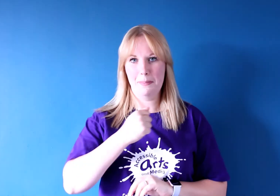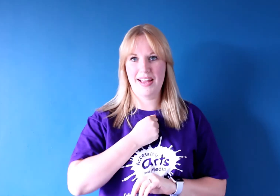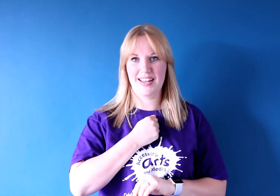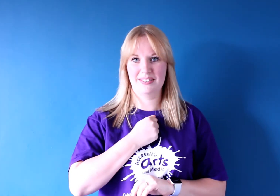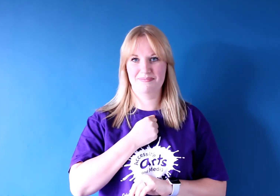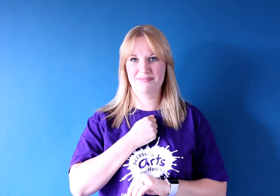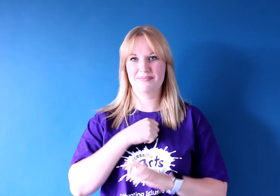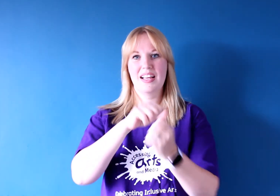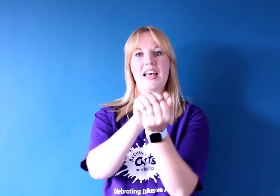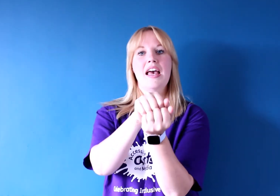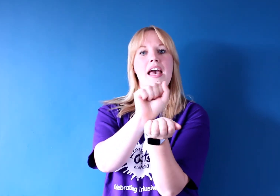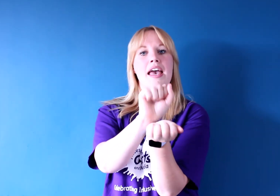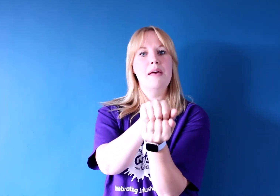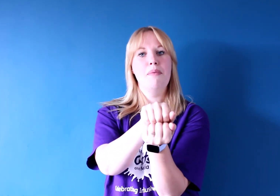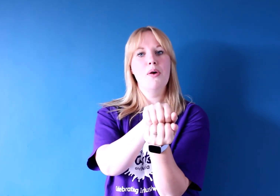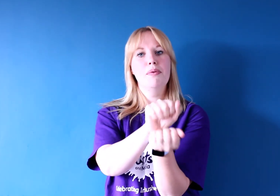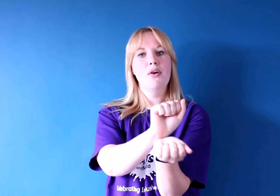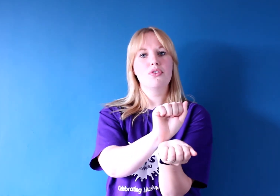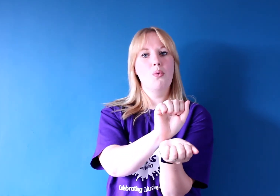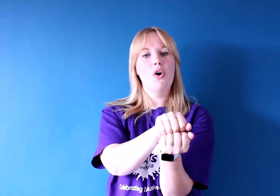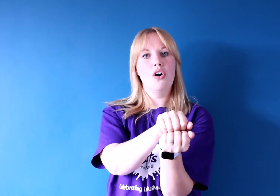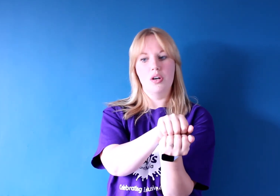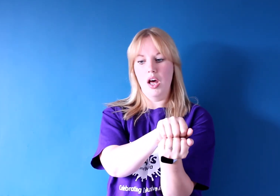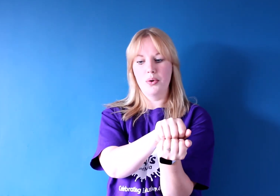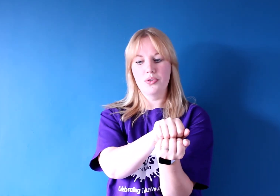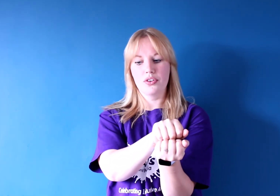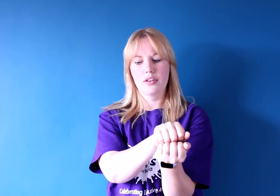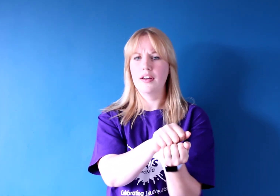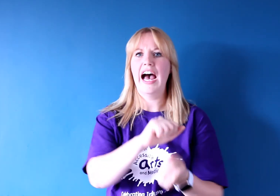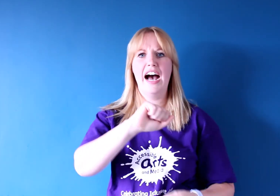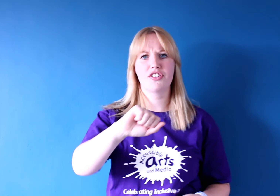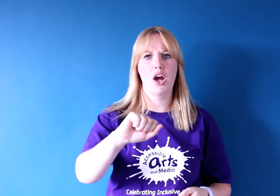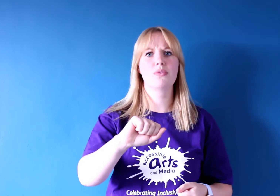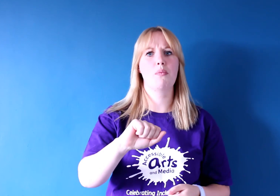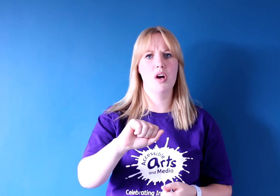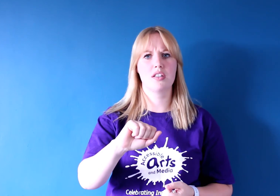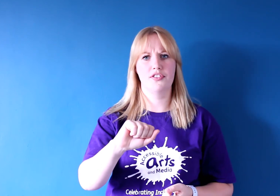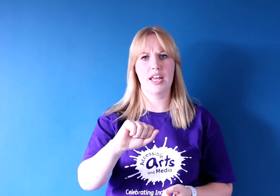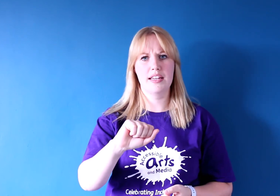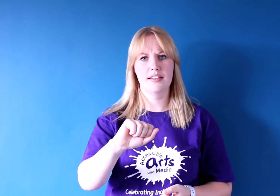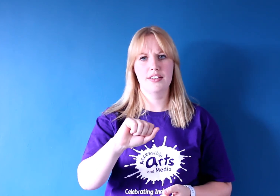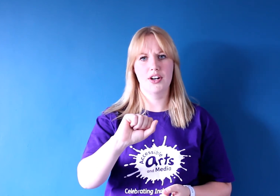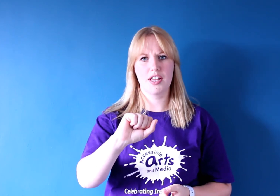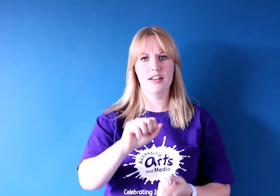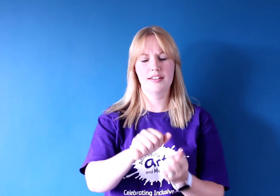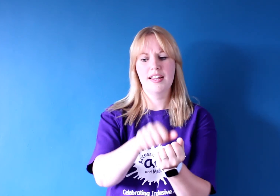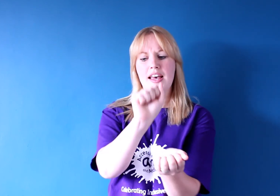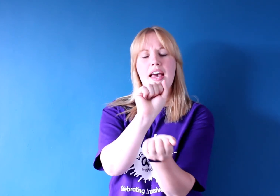My turn. Hippo bloat wallows. Have a go those words are funny. Your turn.